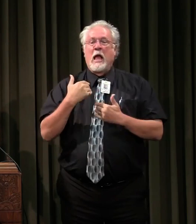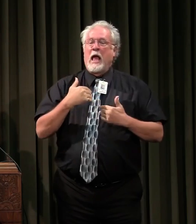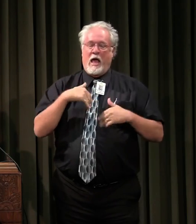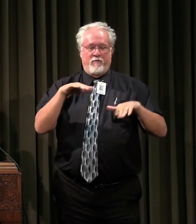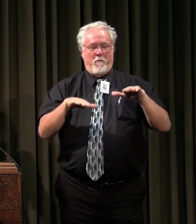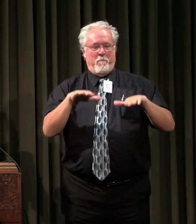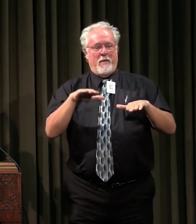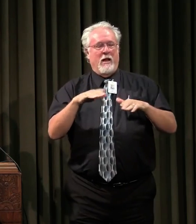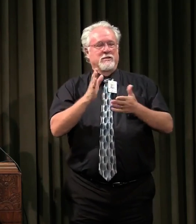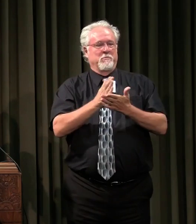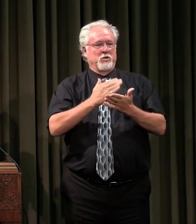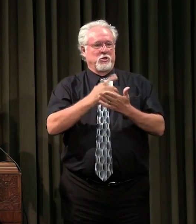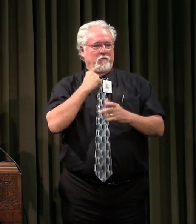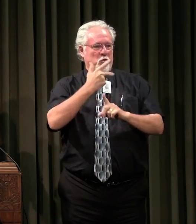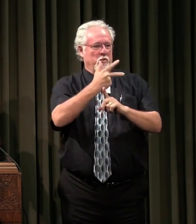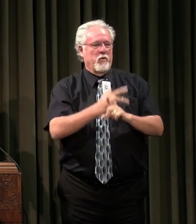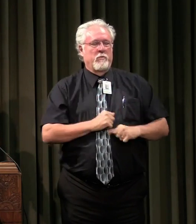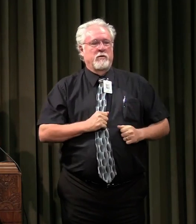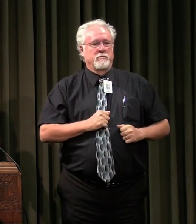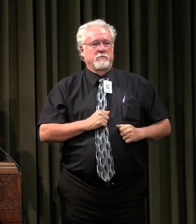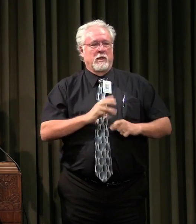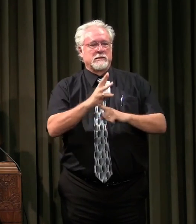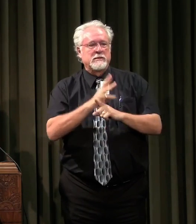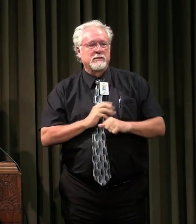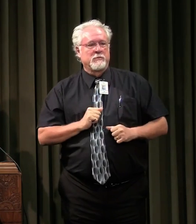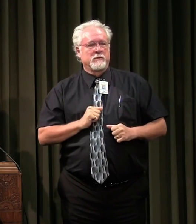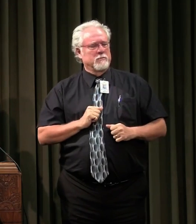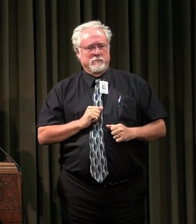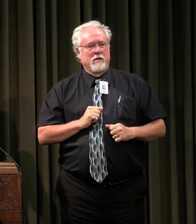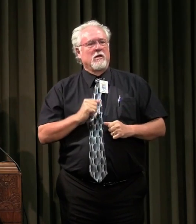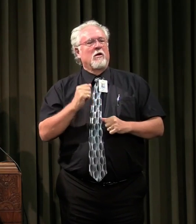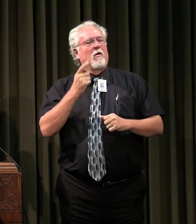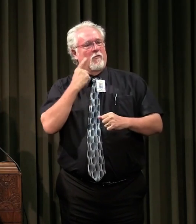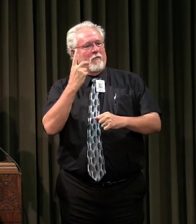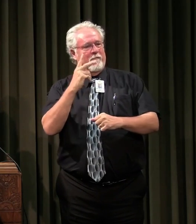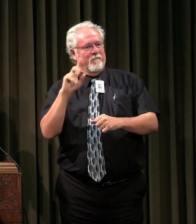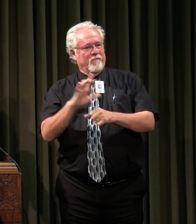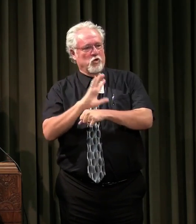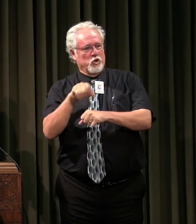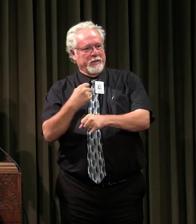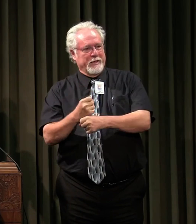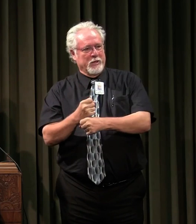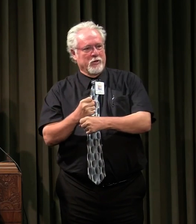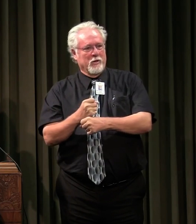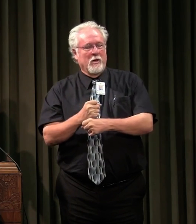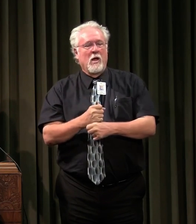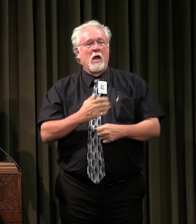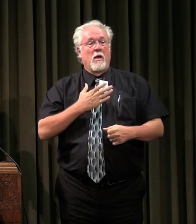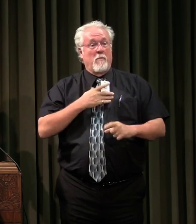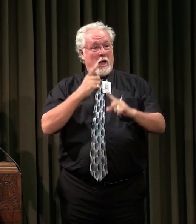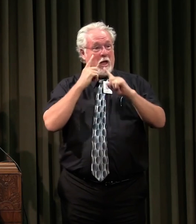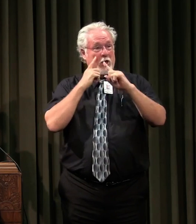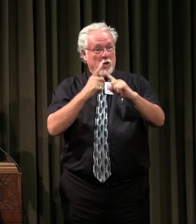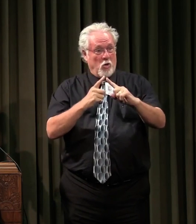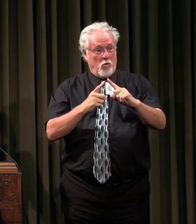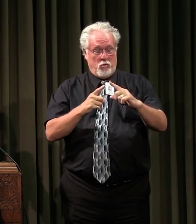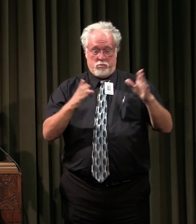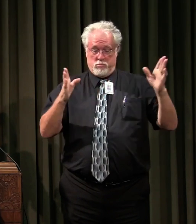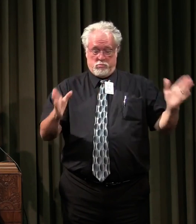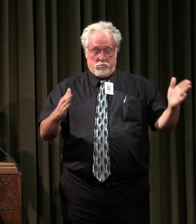budget for the first three months or six months of next year's to have a balanced budget for the year and it is my goal within that framework we have a budget